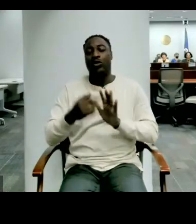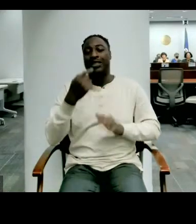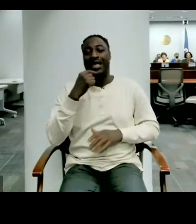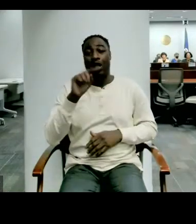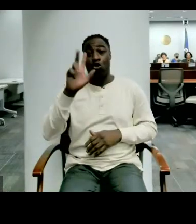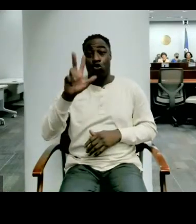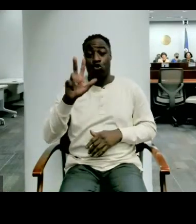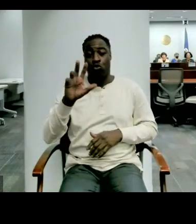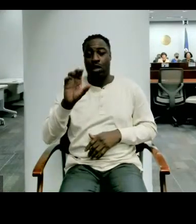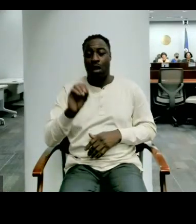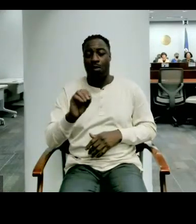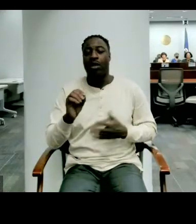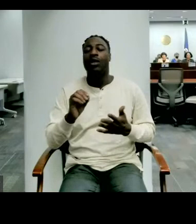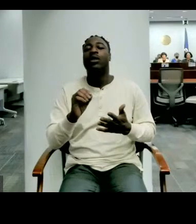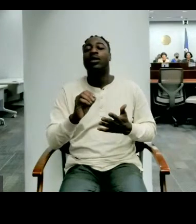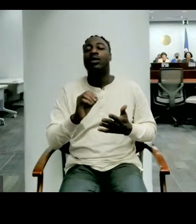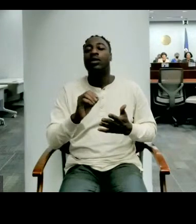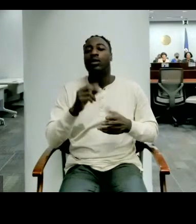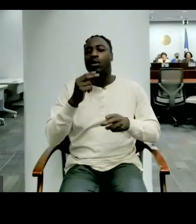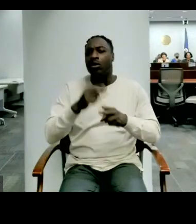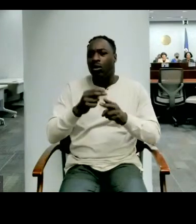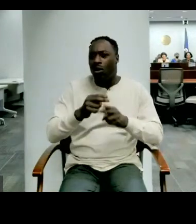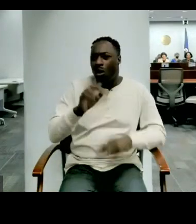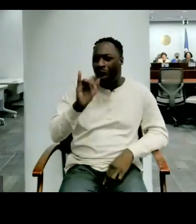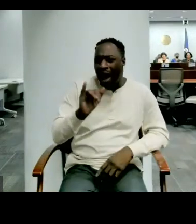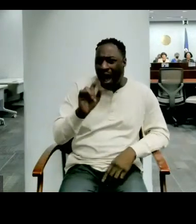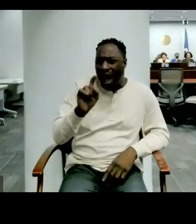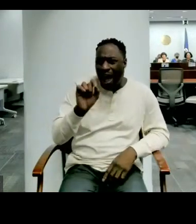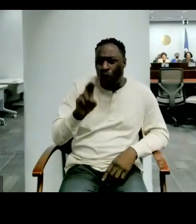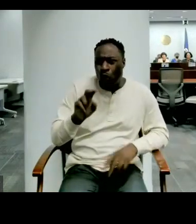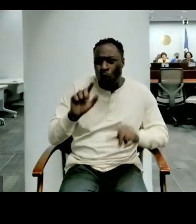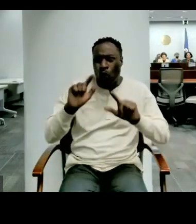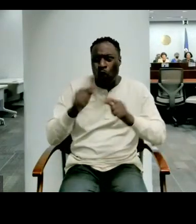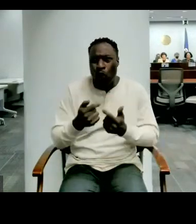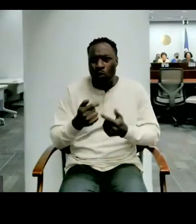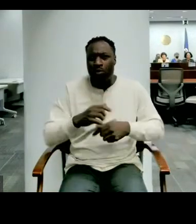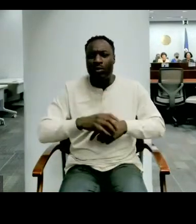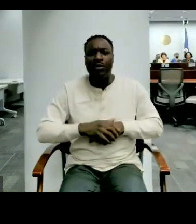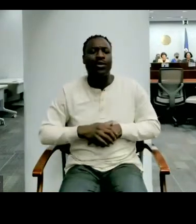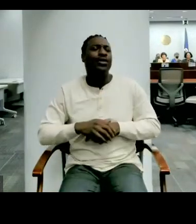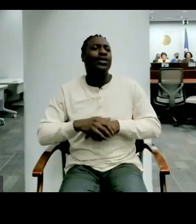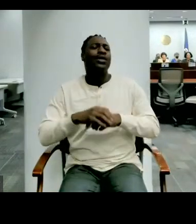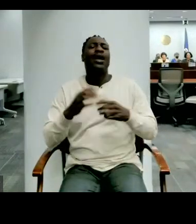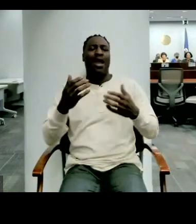collectively called i tune group program online recruitment software to automatically reject